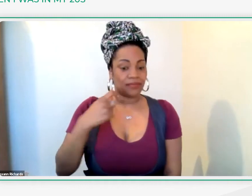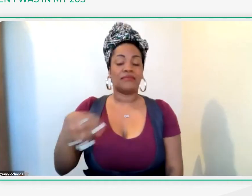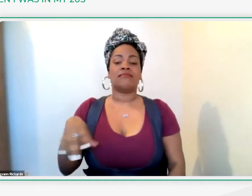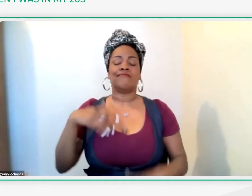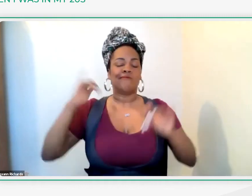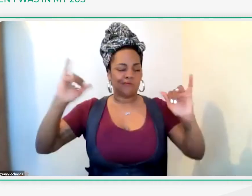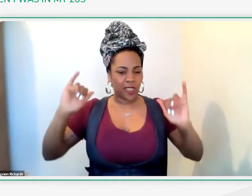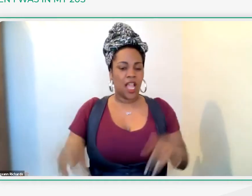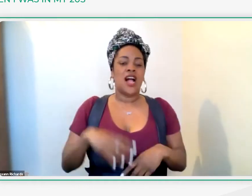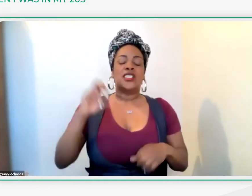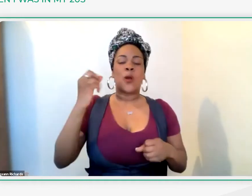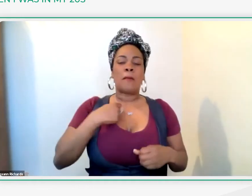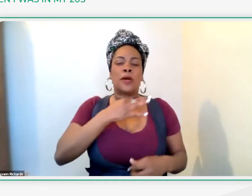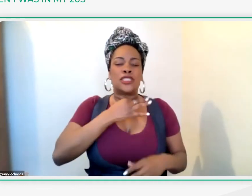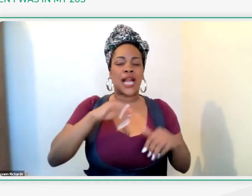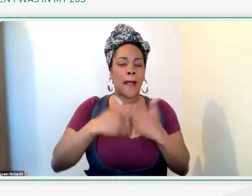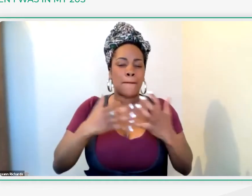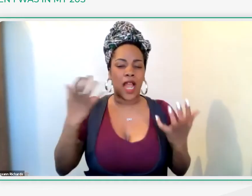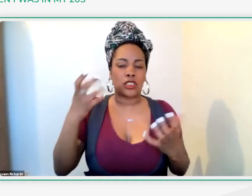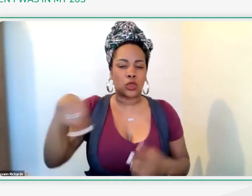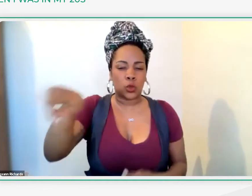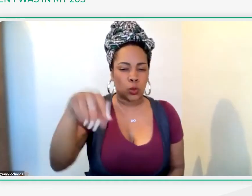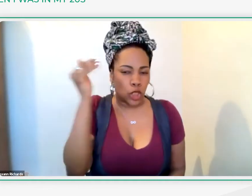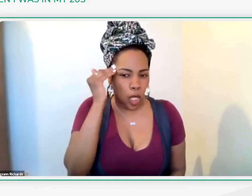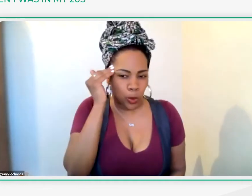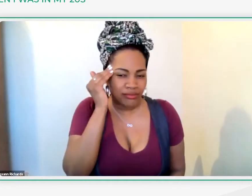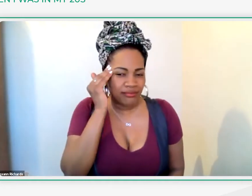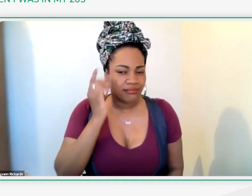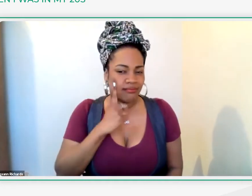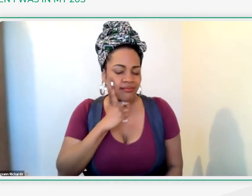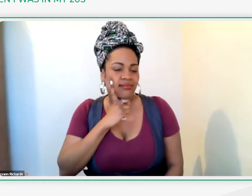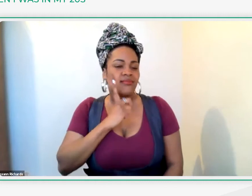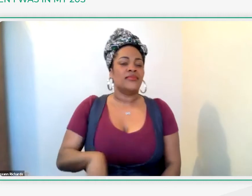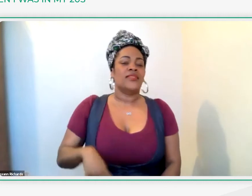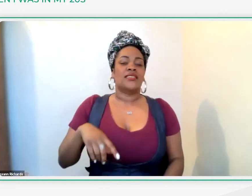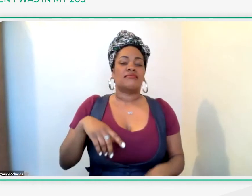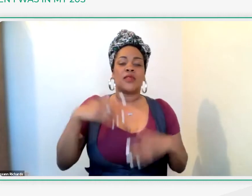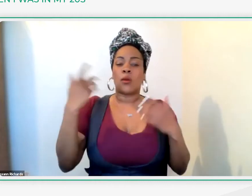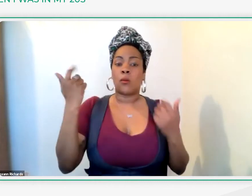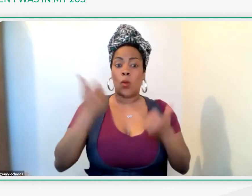So I just recently learned about this, and I'm curious how much you all know.